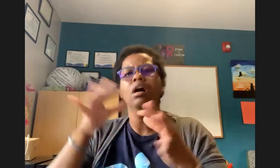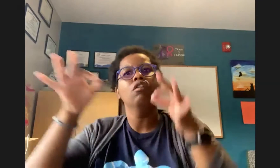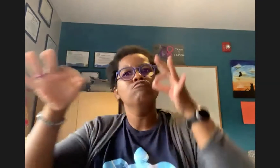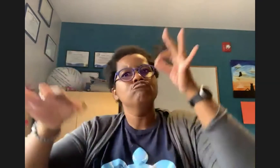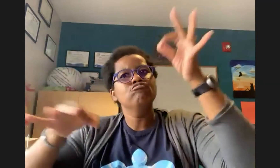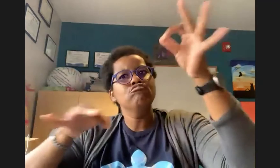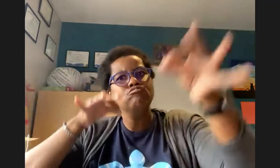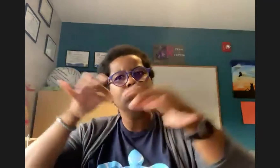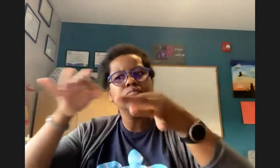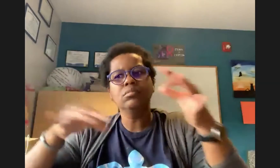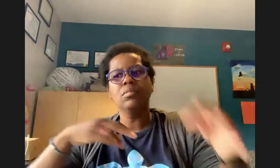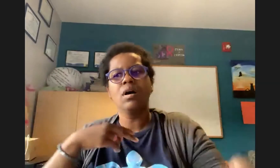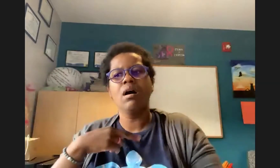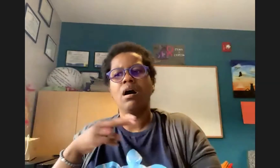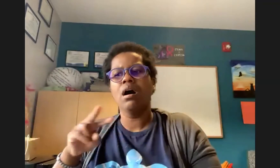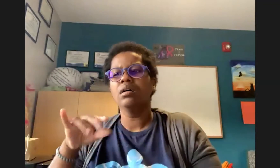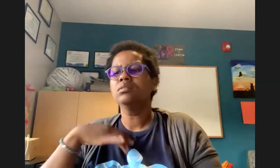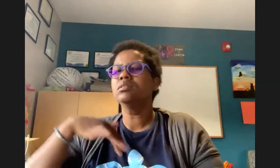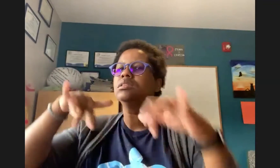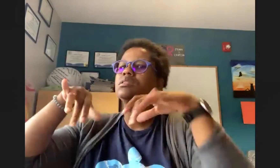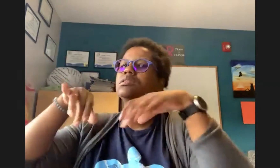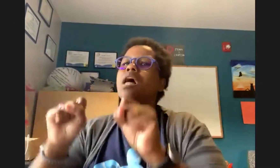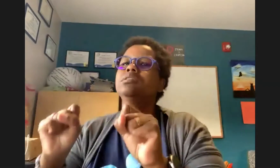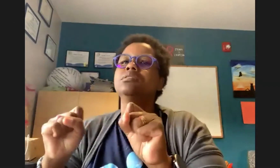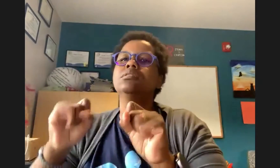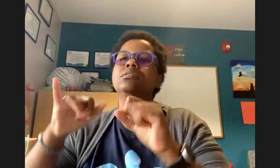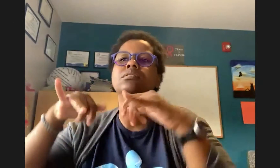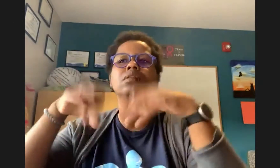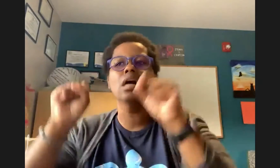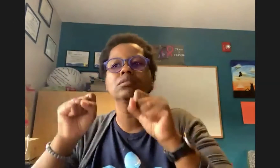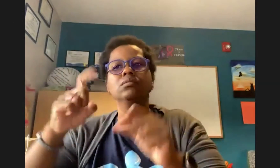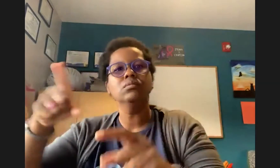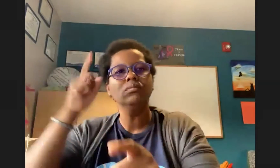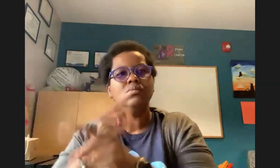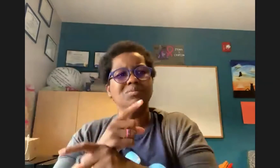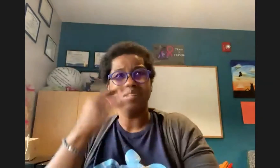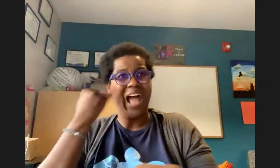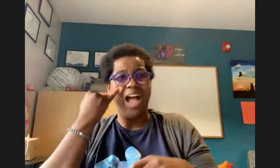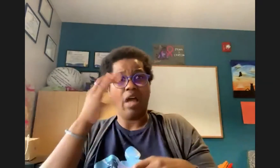They said, "No this is haptic art." I say, "Well, what is haptic art?